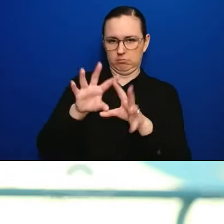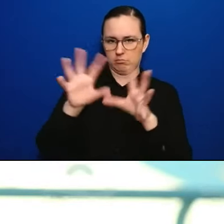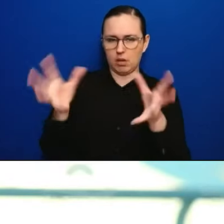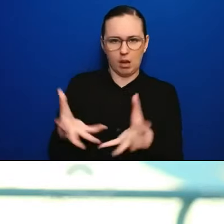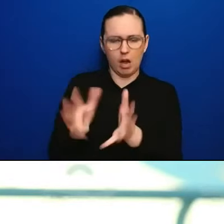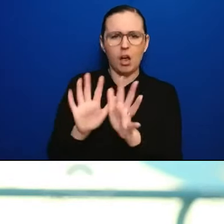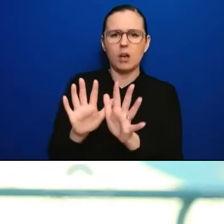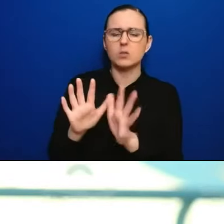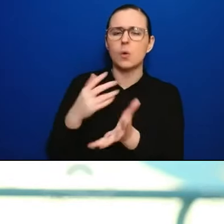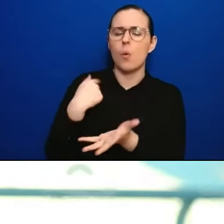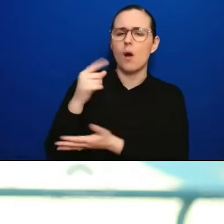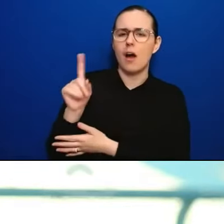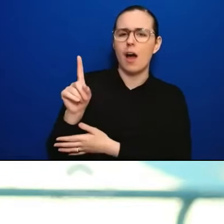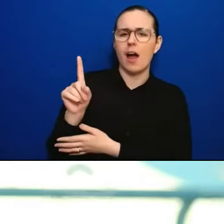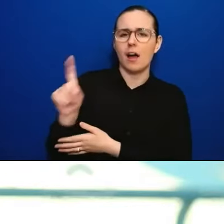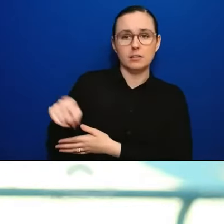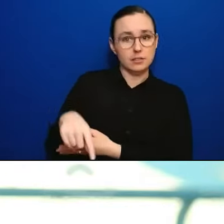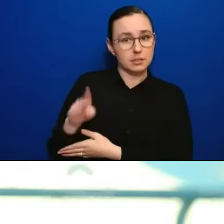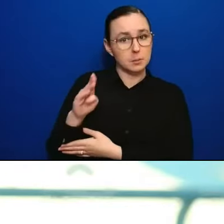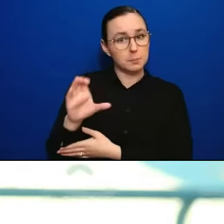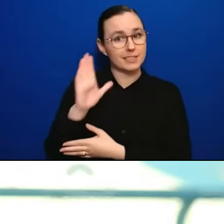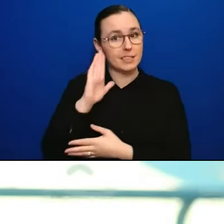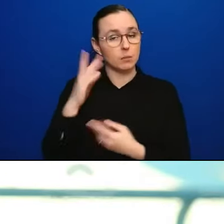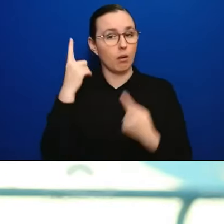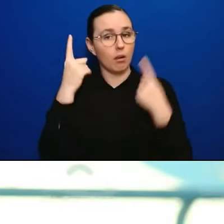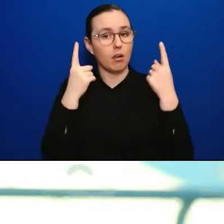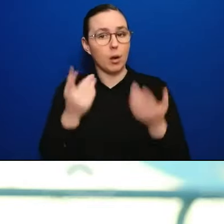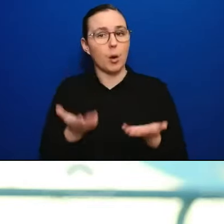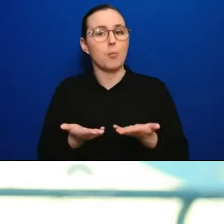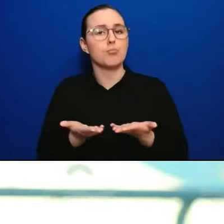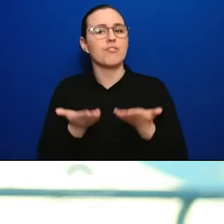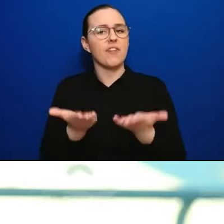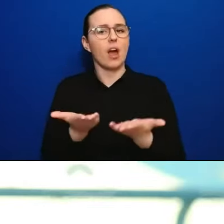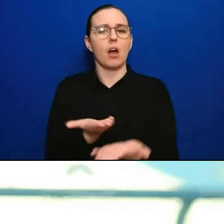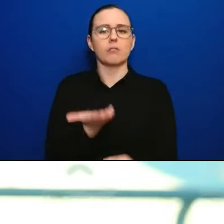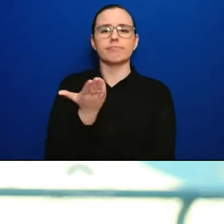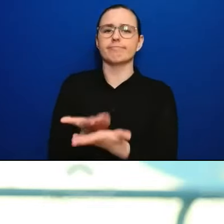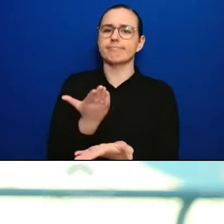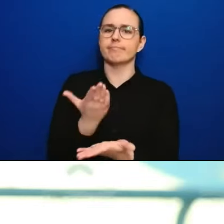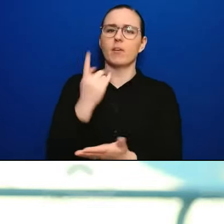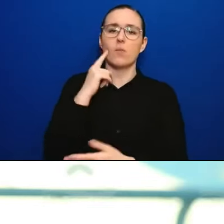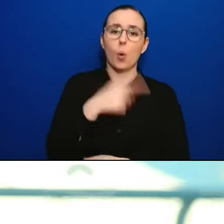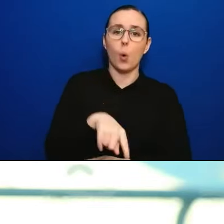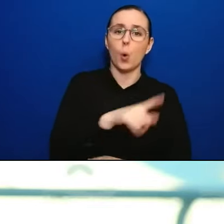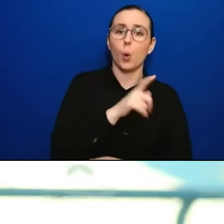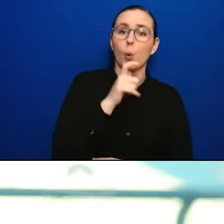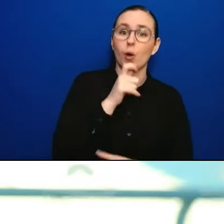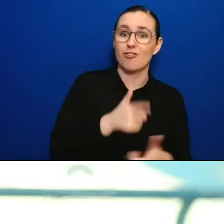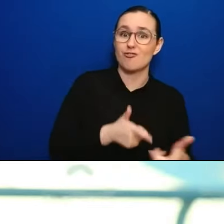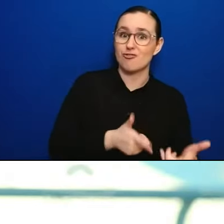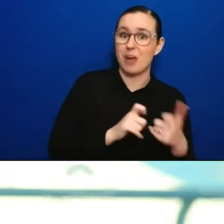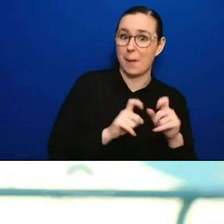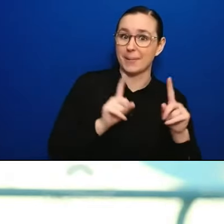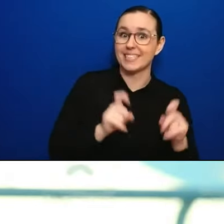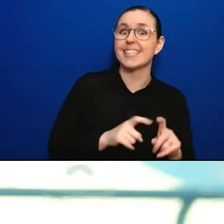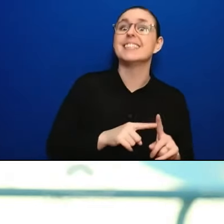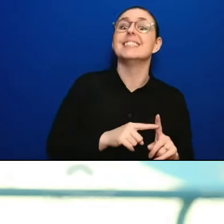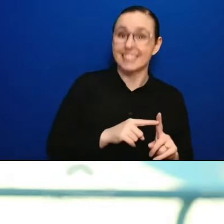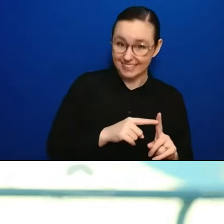getting retested. All of this considered, would BC consider providing